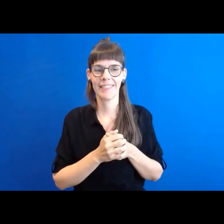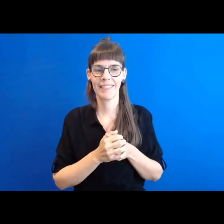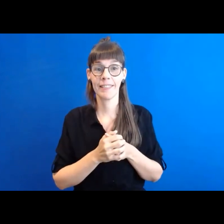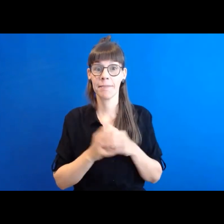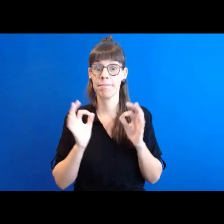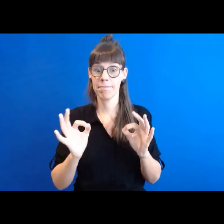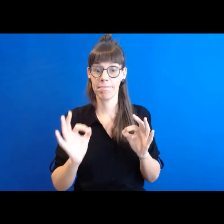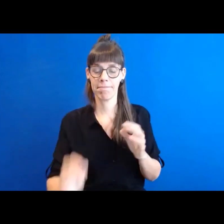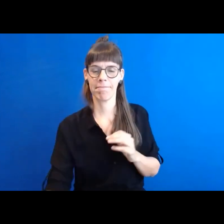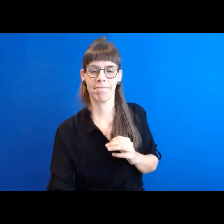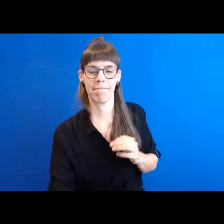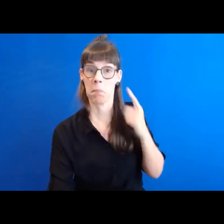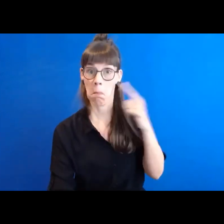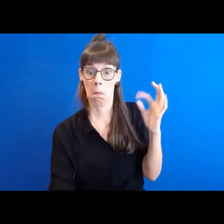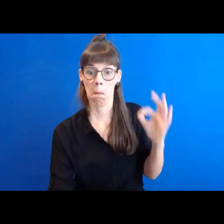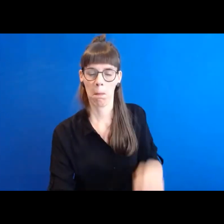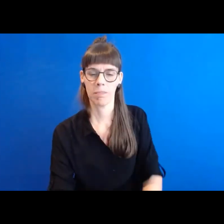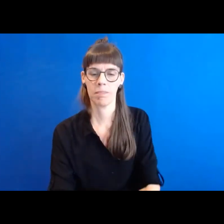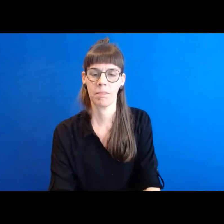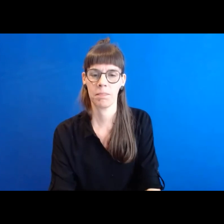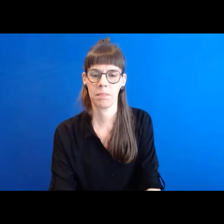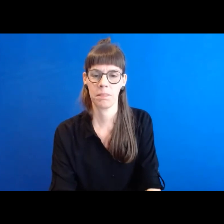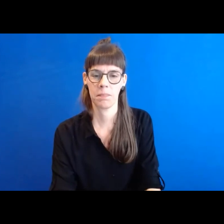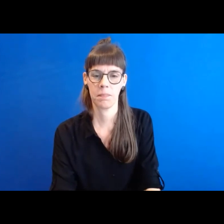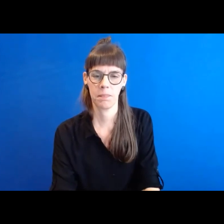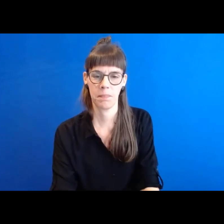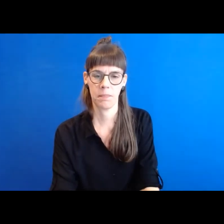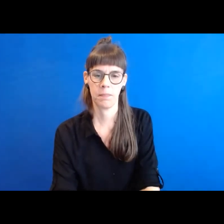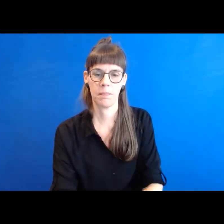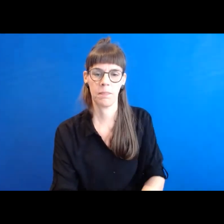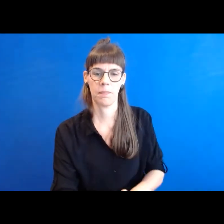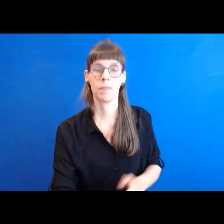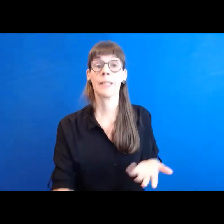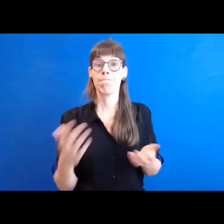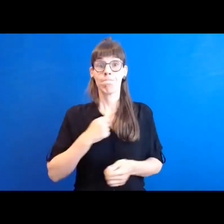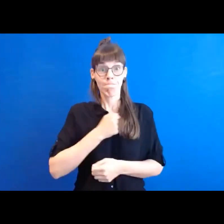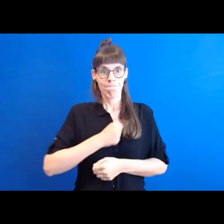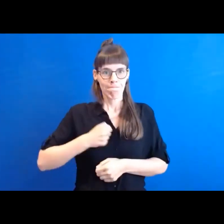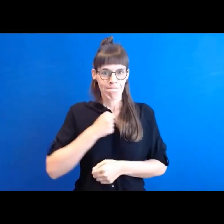. Gabriel, okay. So we have Gabriel. Yes. Ga: Hello, hello